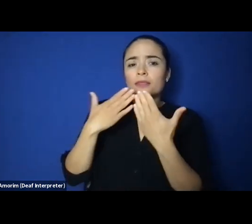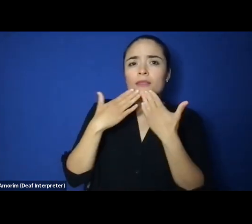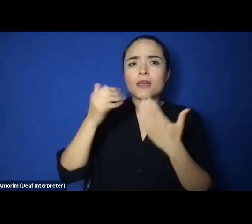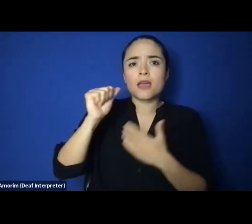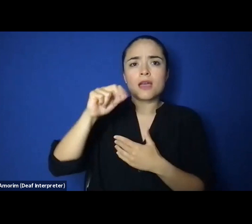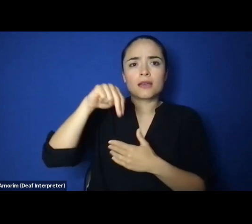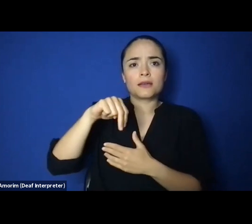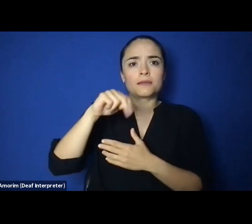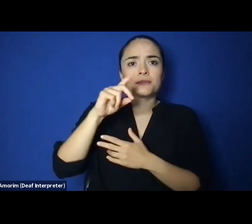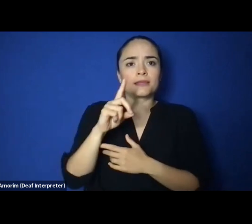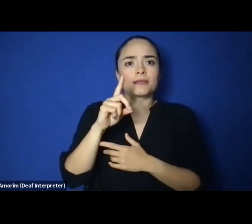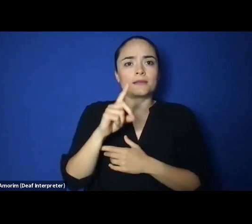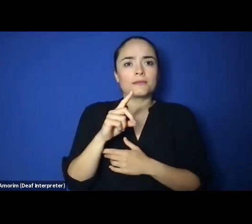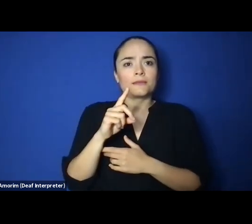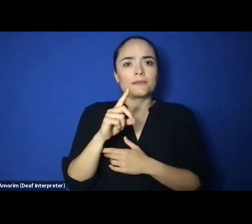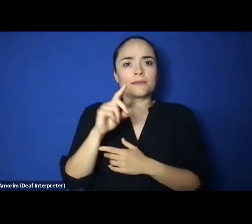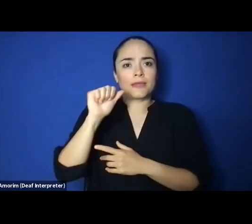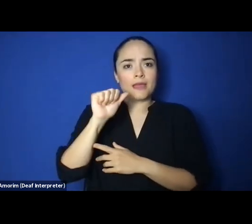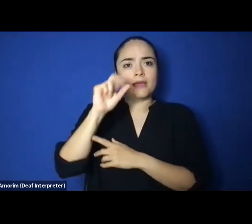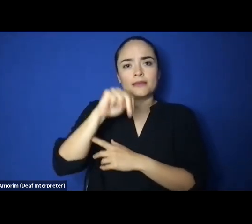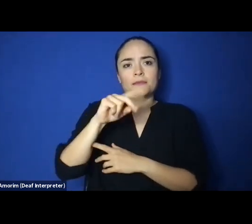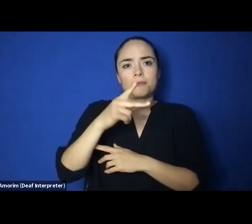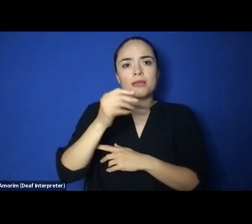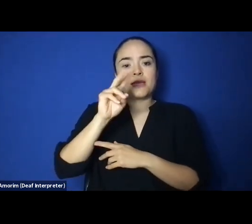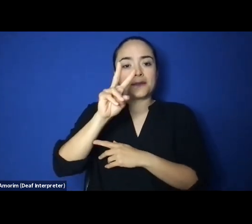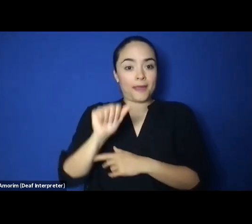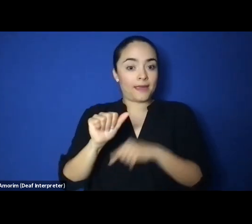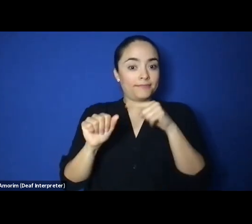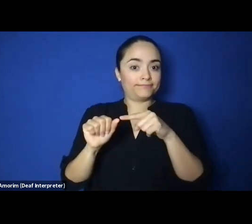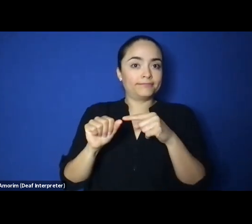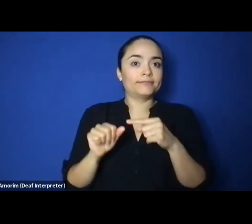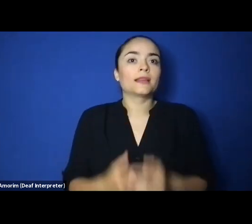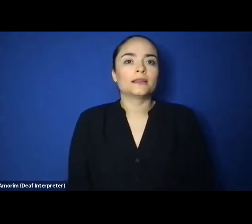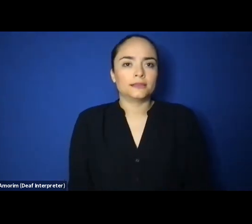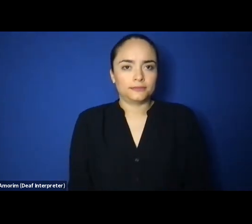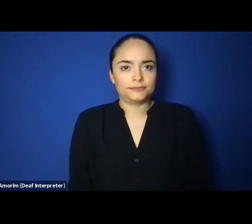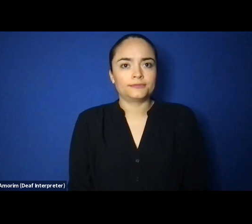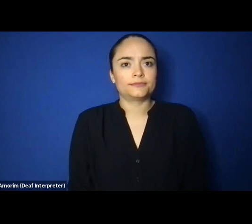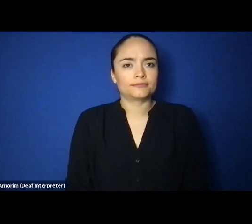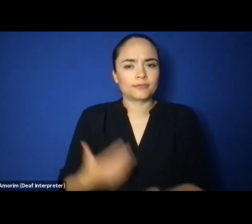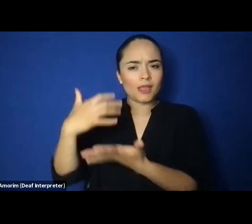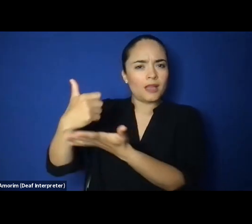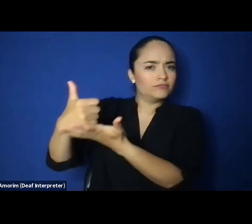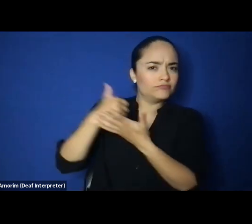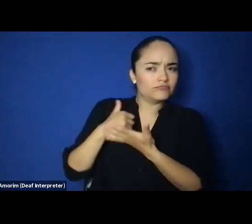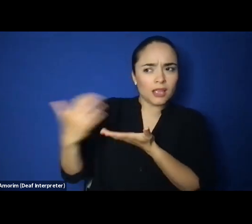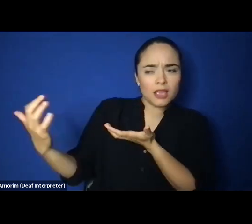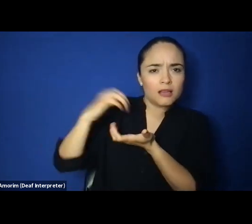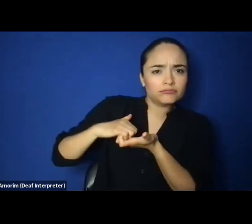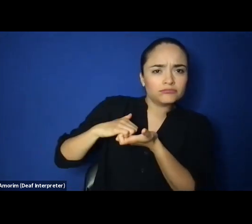because ANDPVA makes it possible for us, with this community partnership, to have guests on our